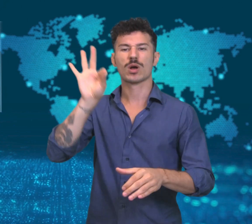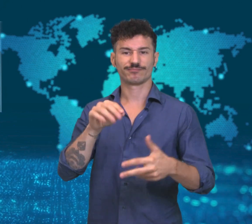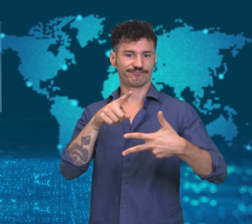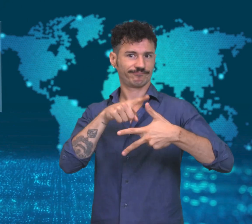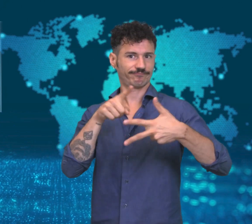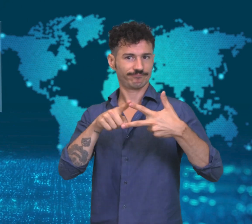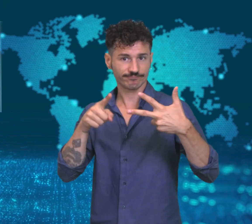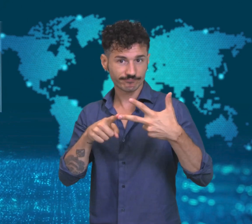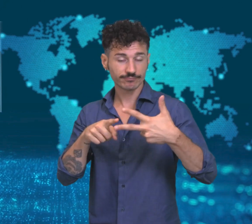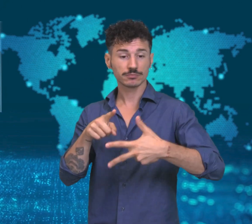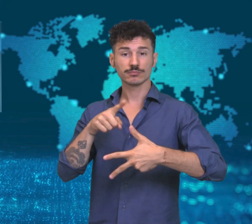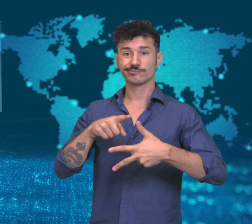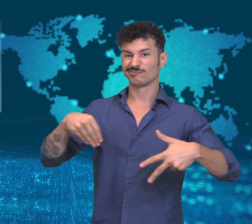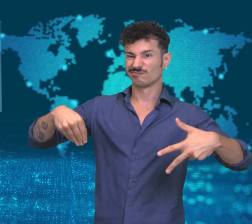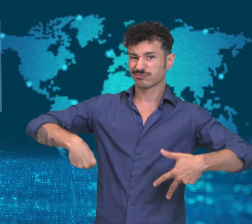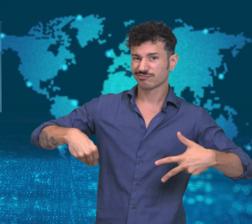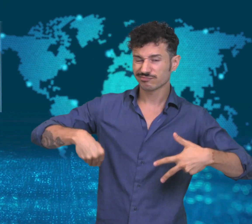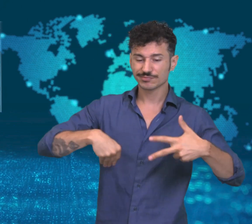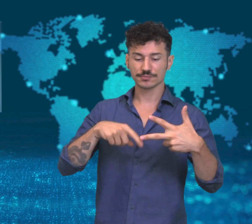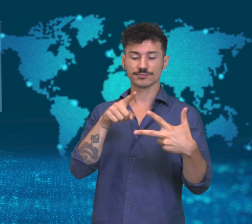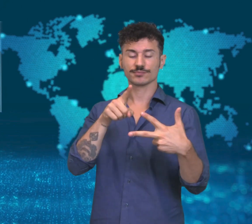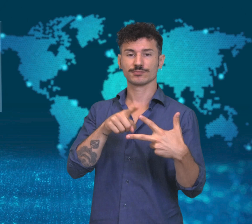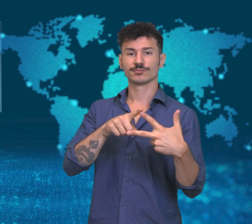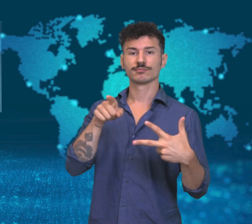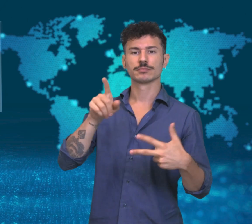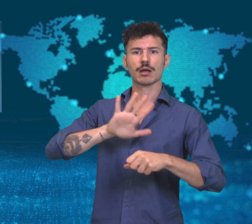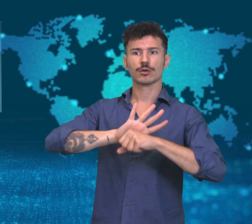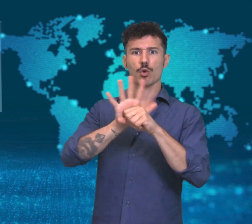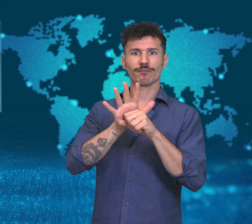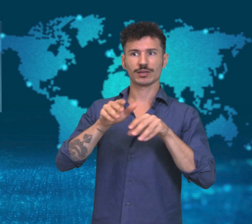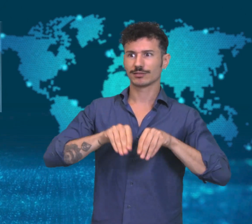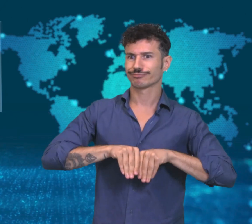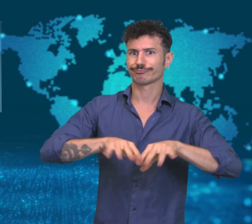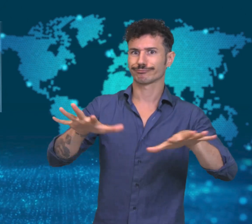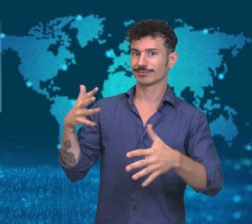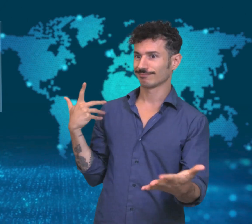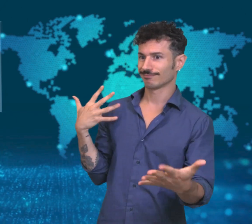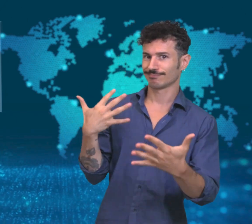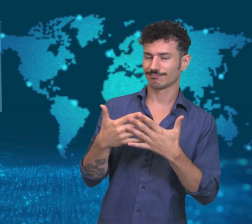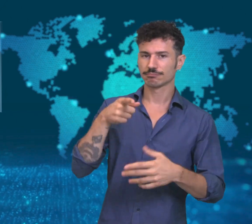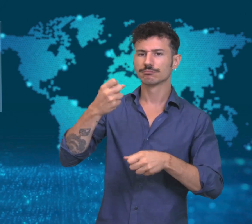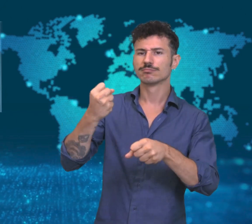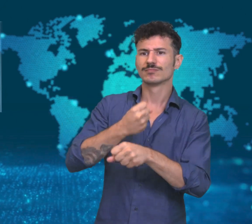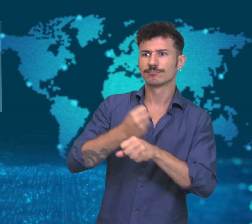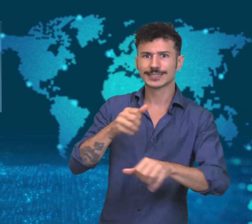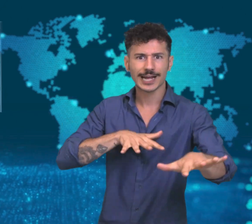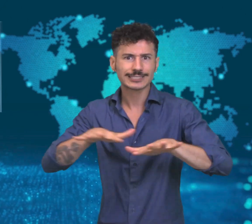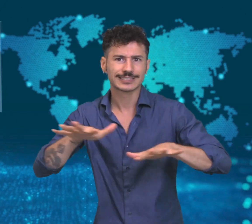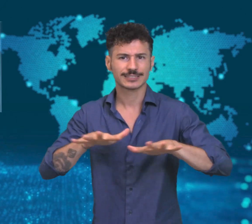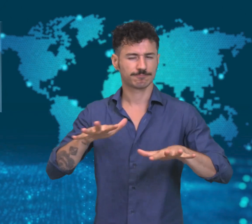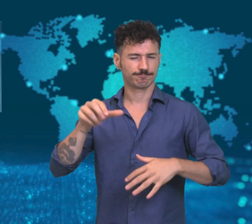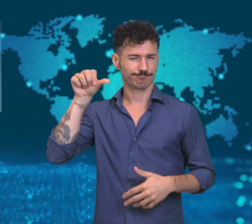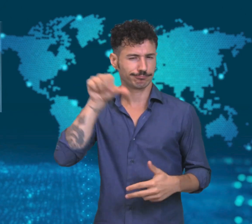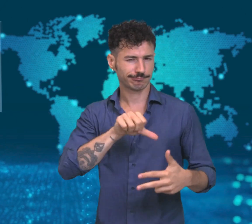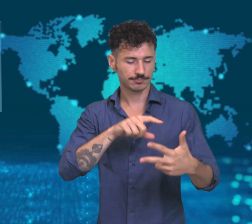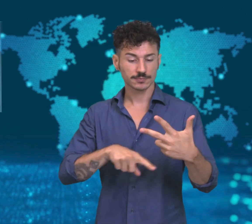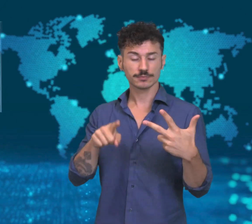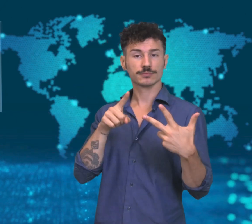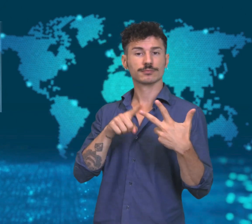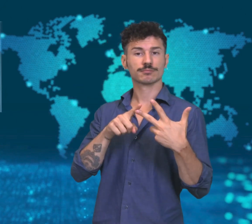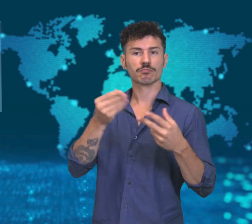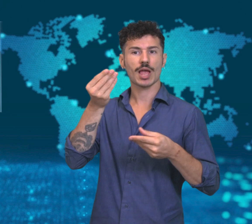Israel’s Prime Minister to step down for corruption and his handling of